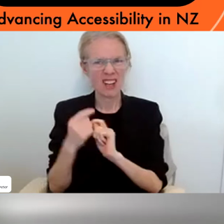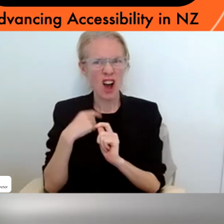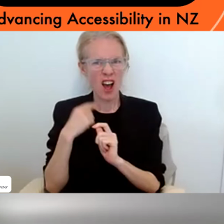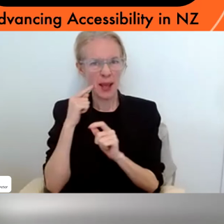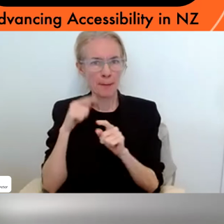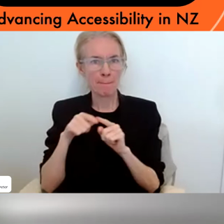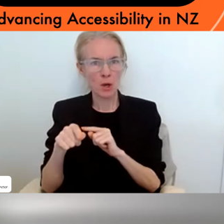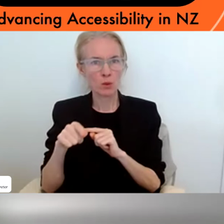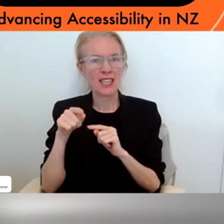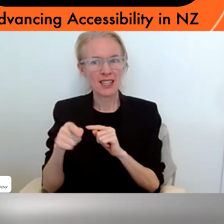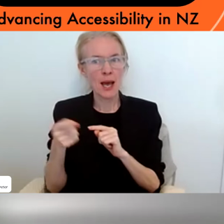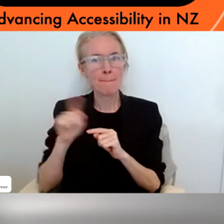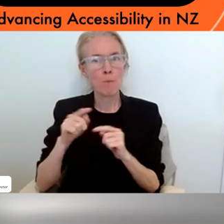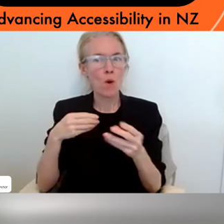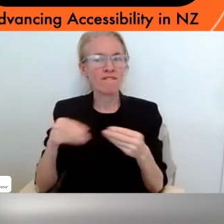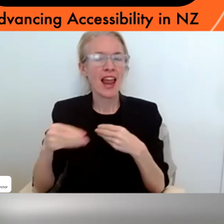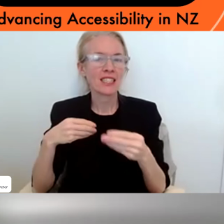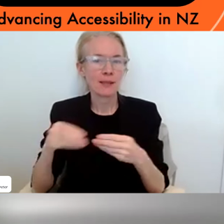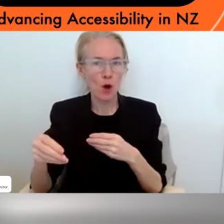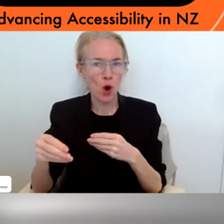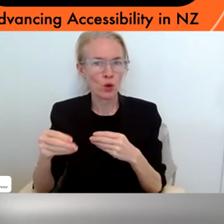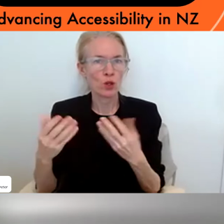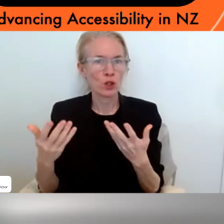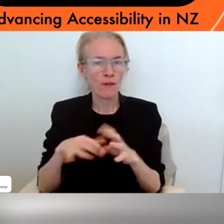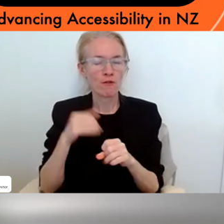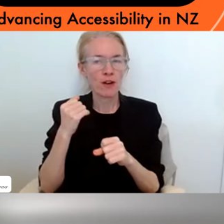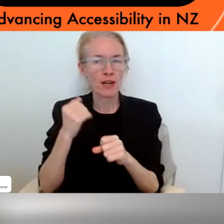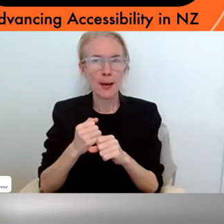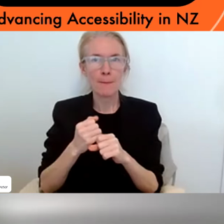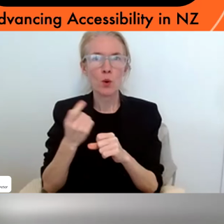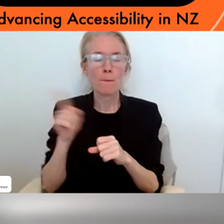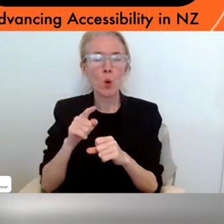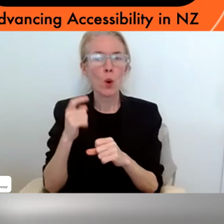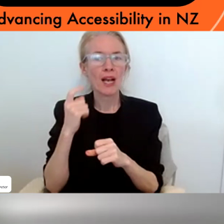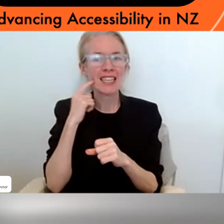they can be adapted over time. So there's a whole of life capacity